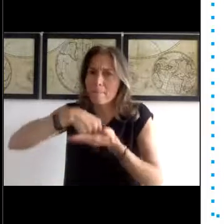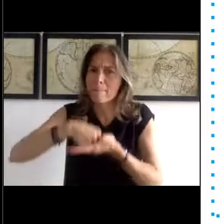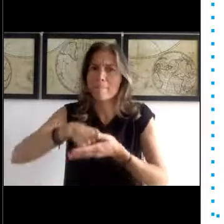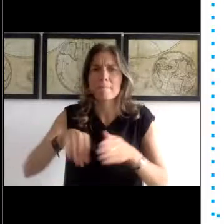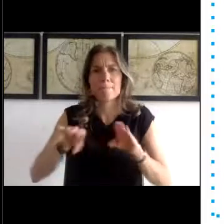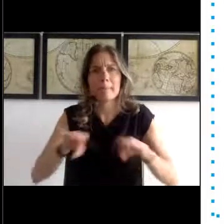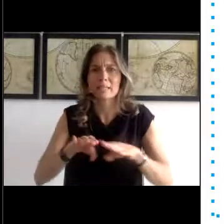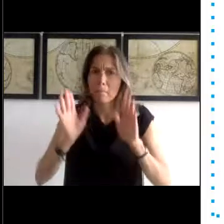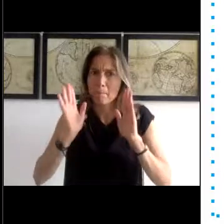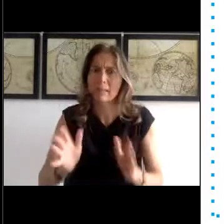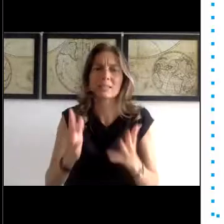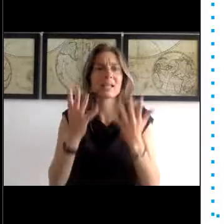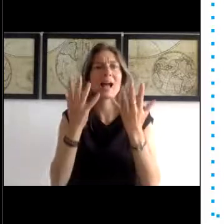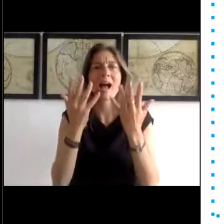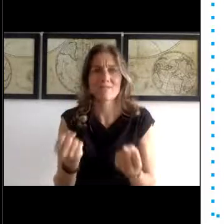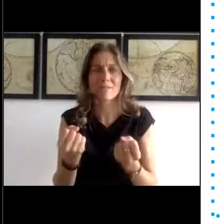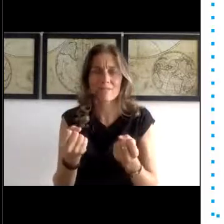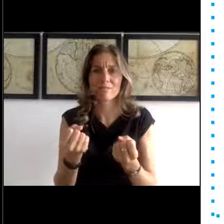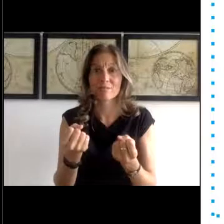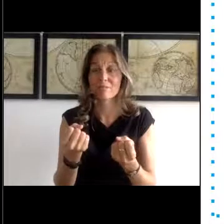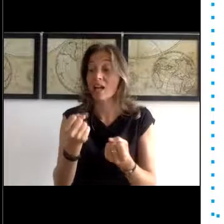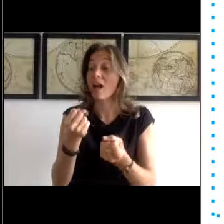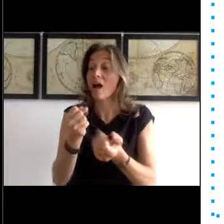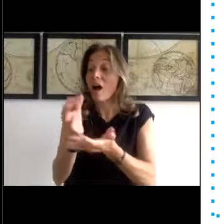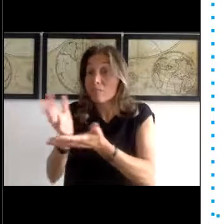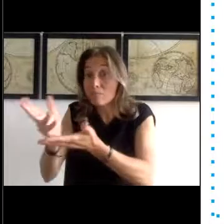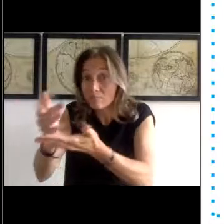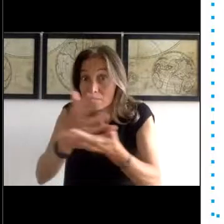And that's a very big barrier still in 2020,